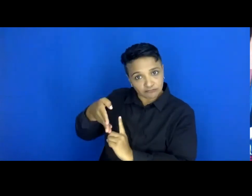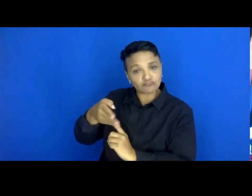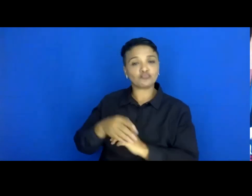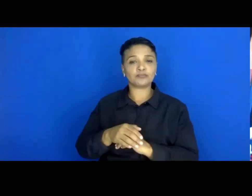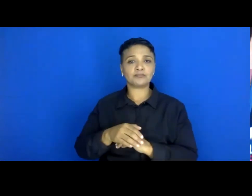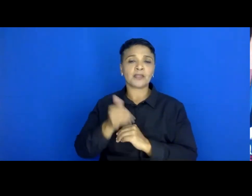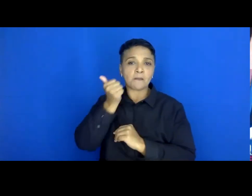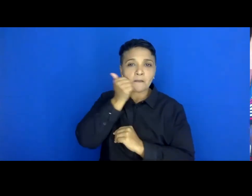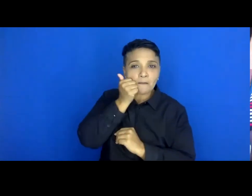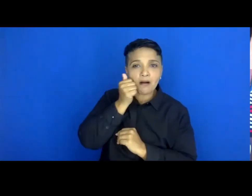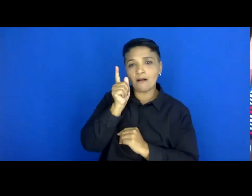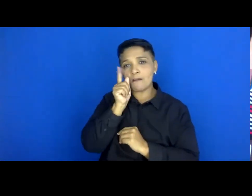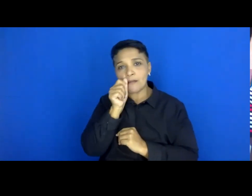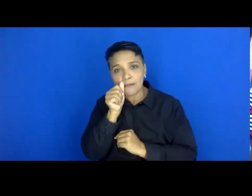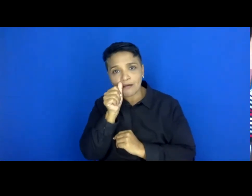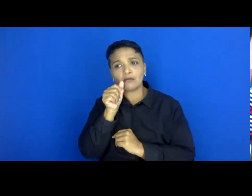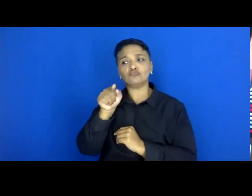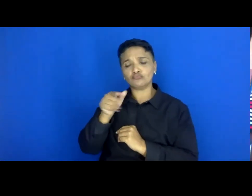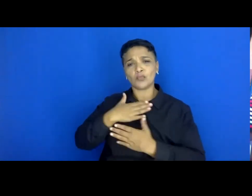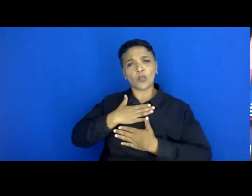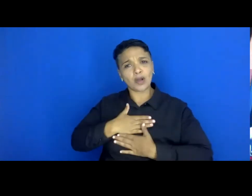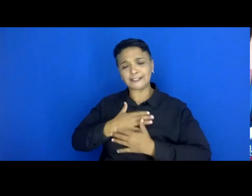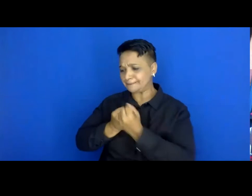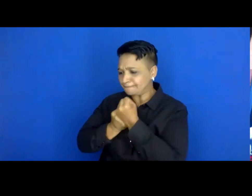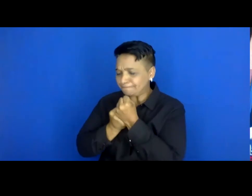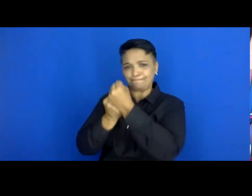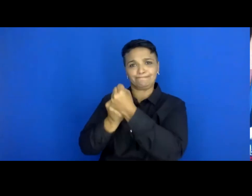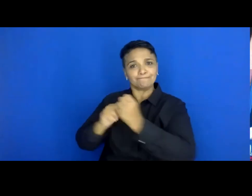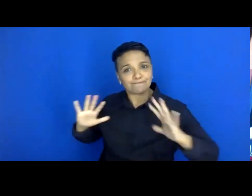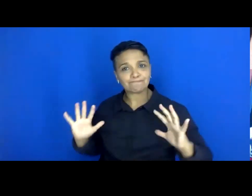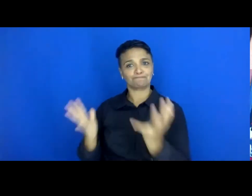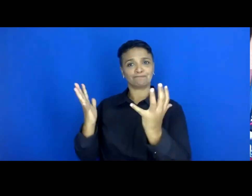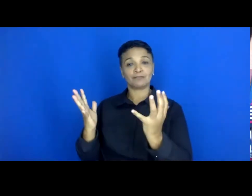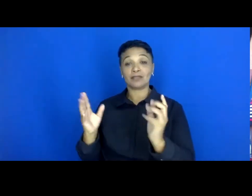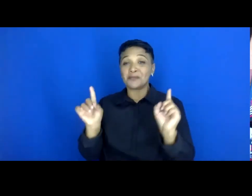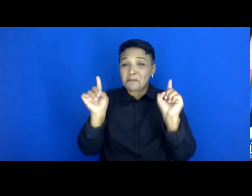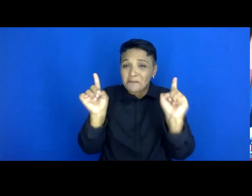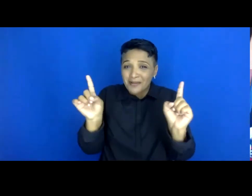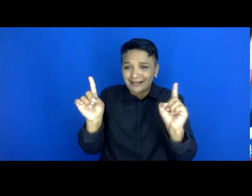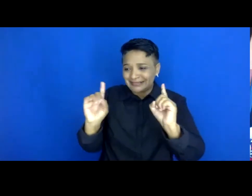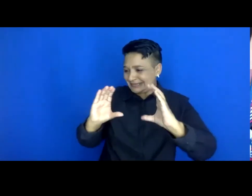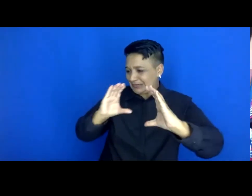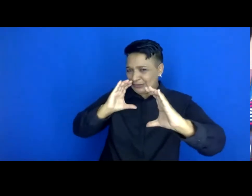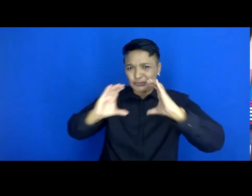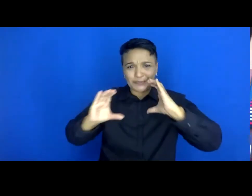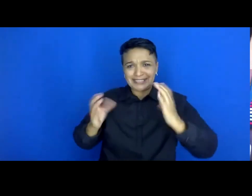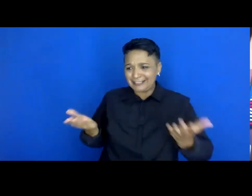want to give all their best but they don't know how to communicate the relationship sometimes is